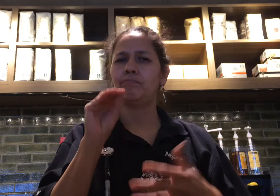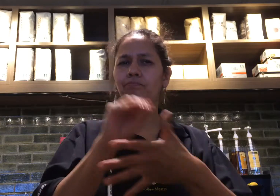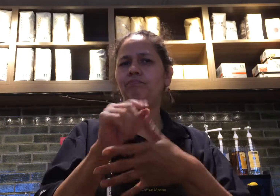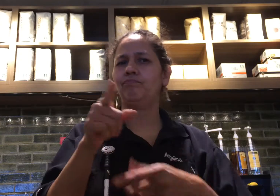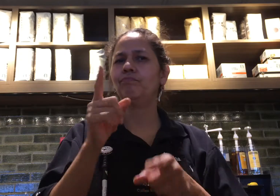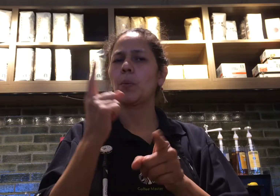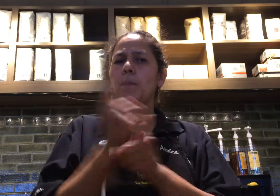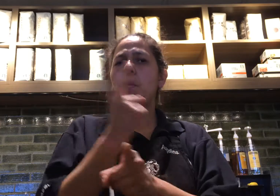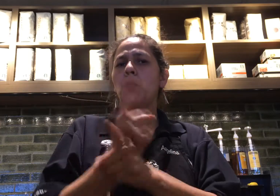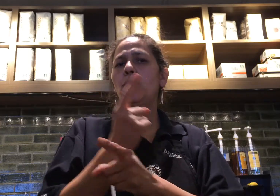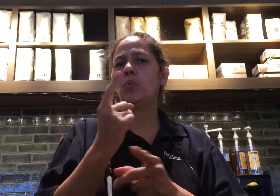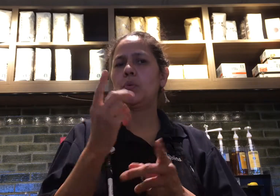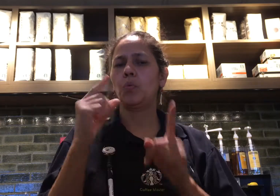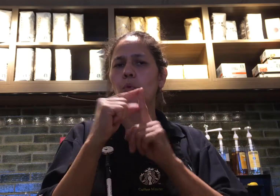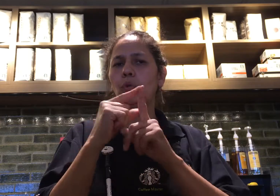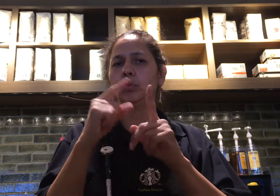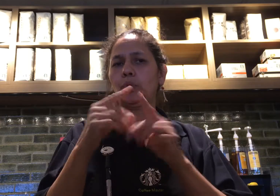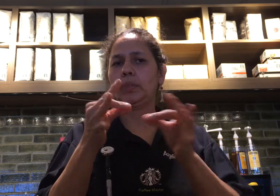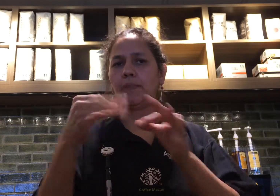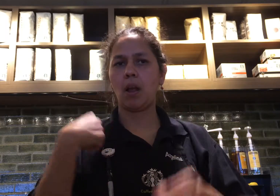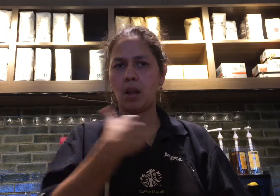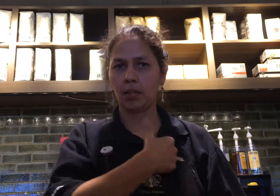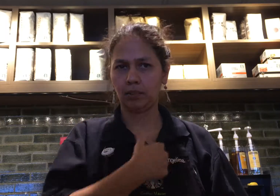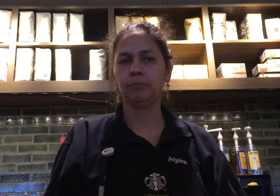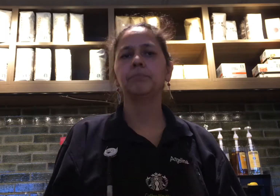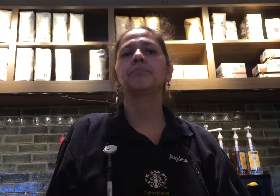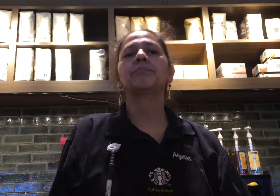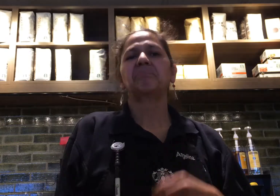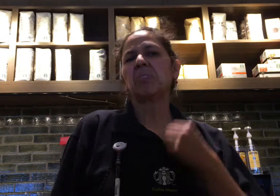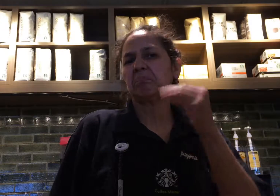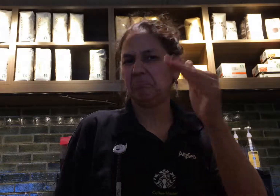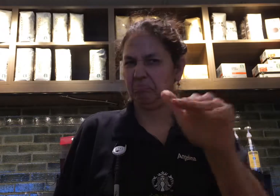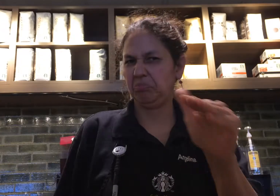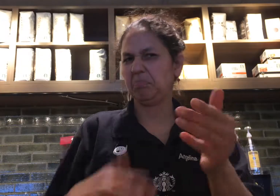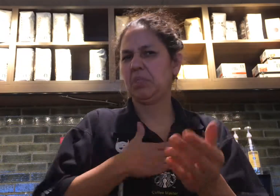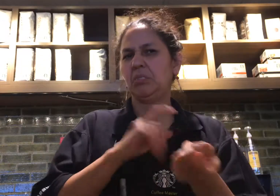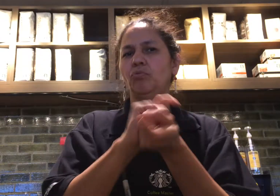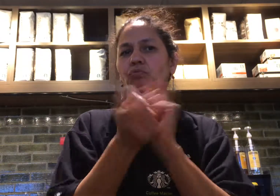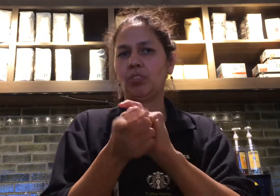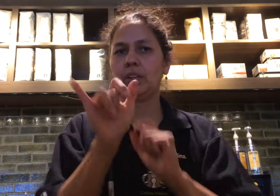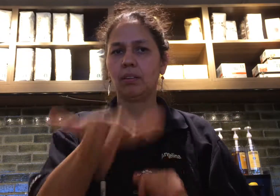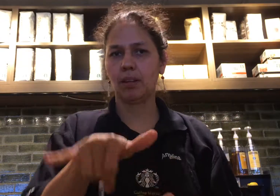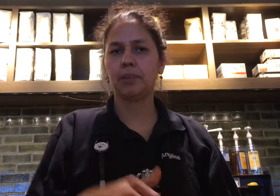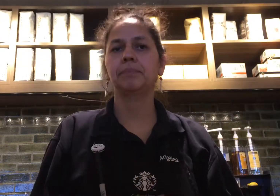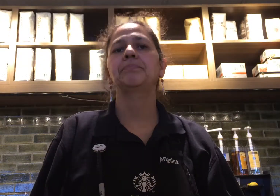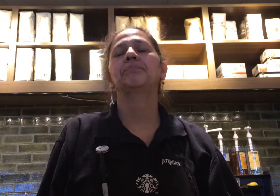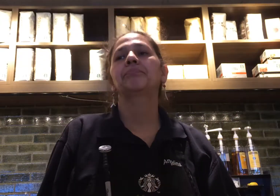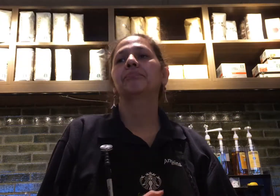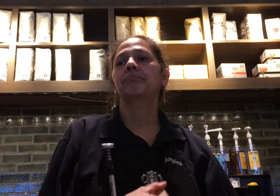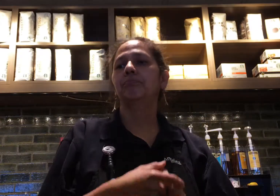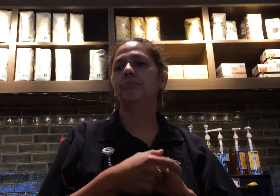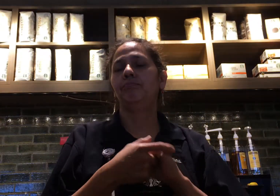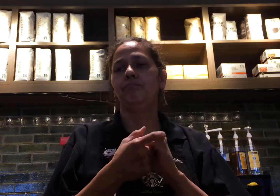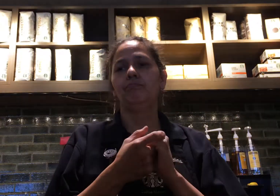It's proper word to define us I ask you to change hearing impaired to Deaf